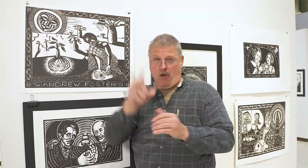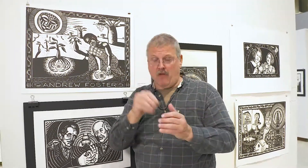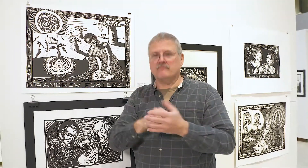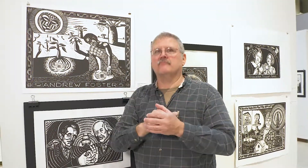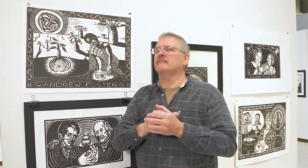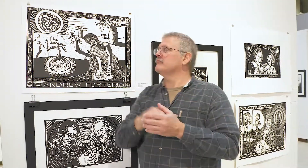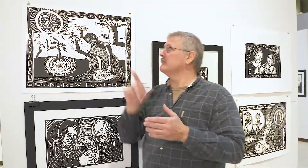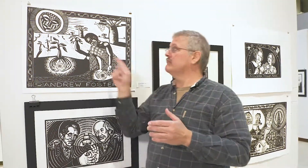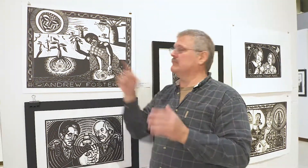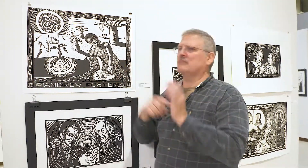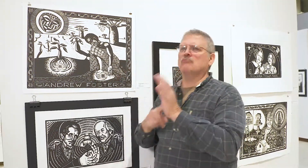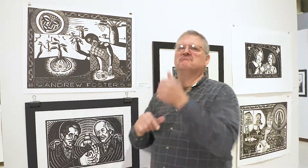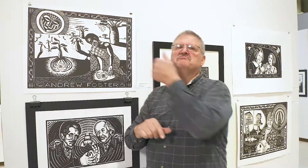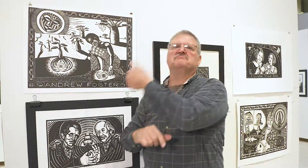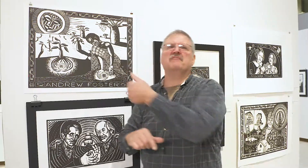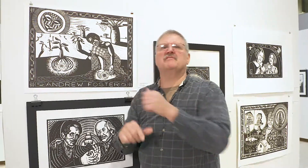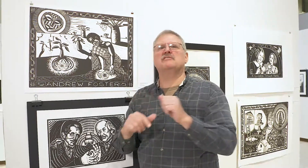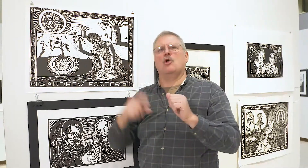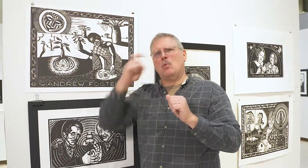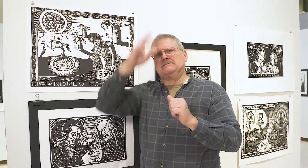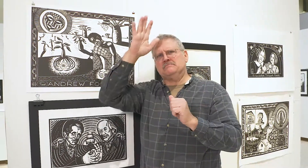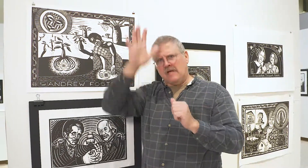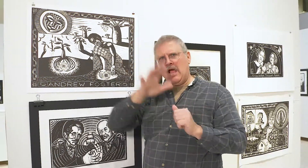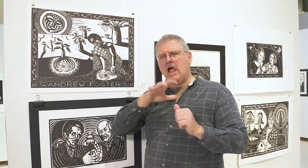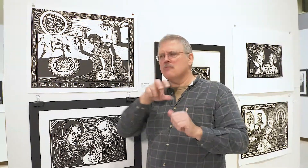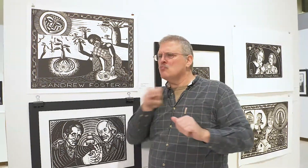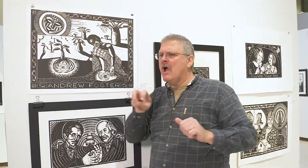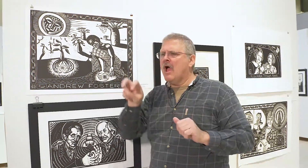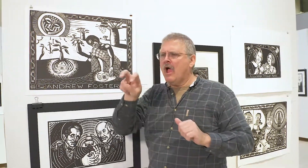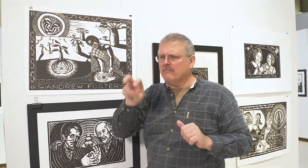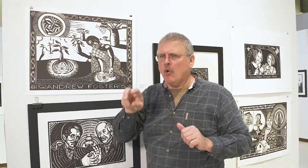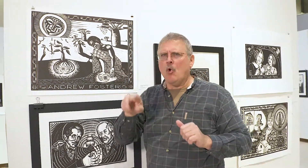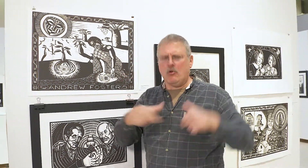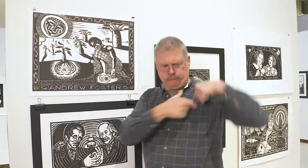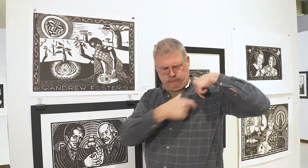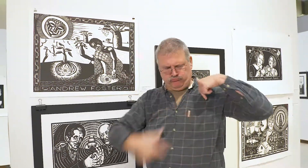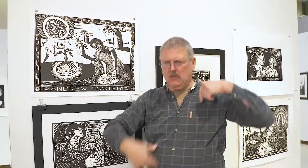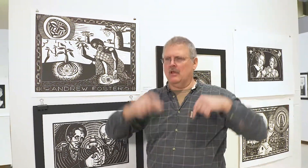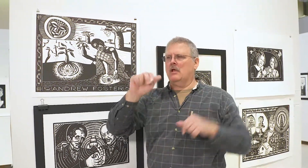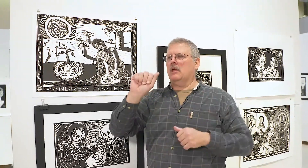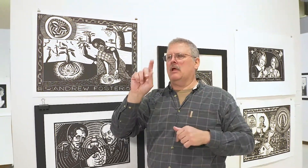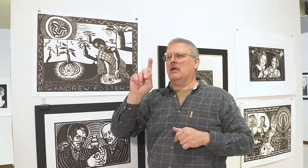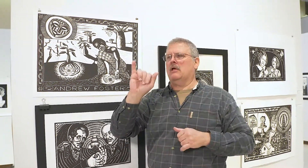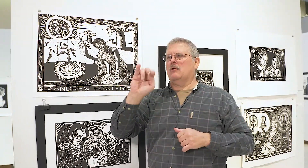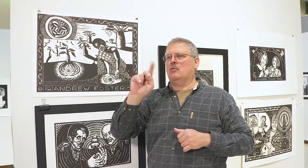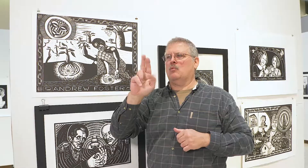who established 31 schools for the deaf all over Africa. In the print, you see Andrew himself, a wise man traveling the continent.